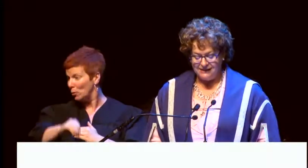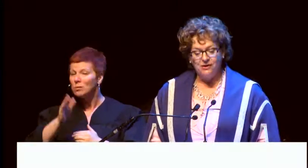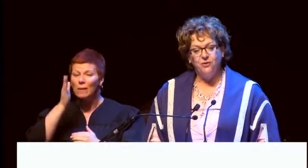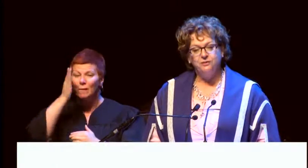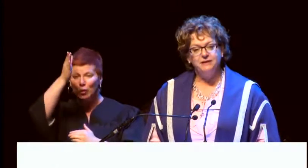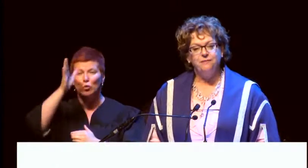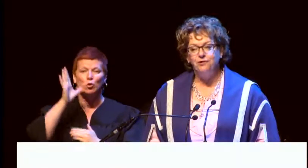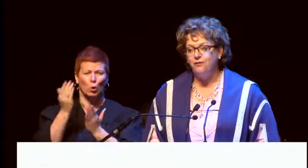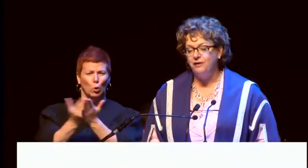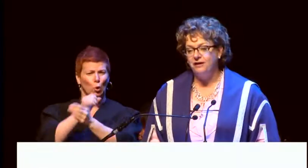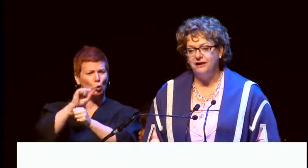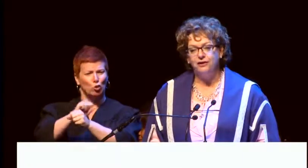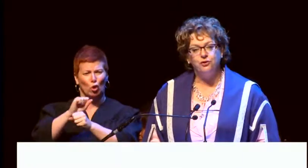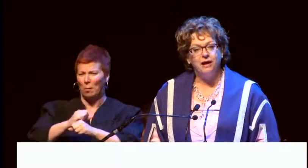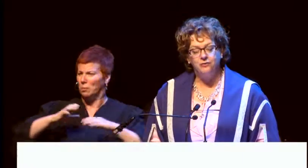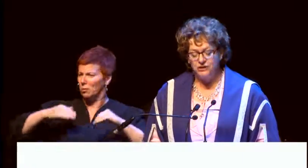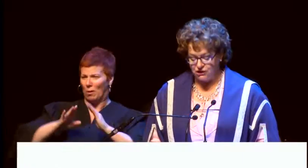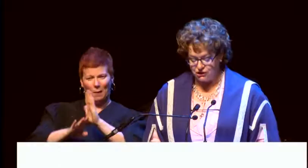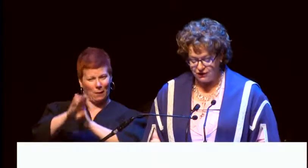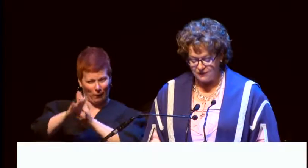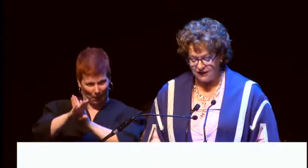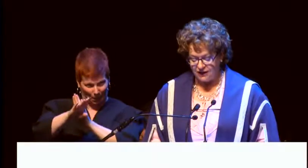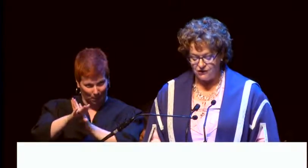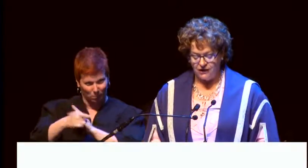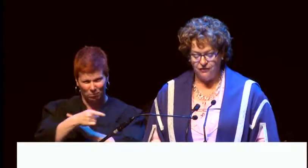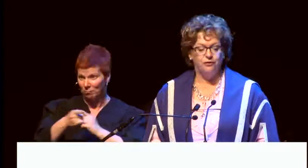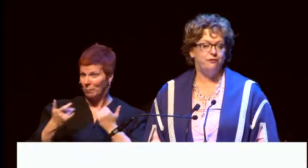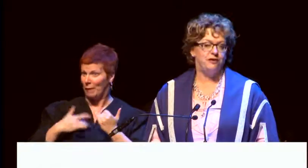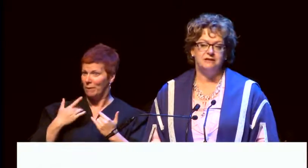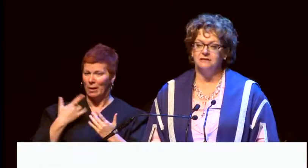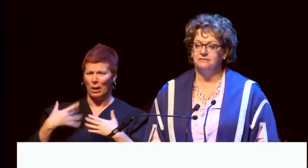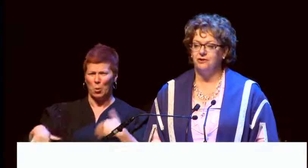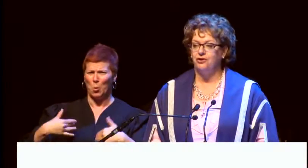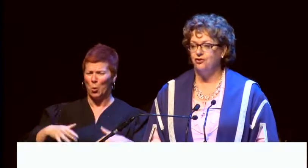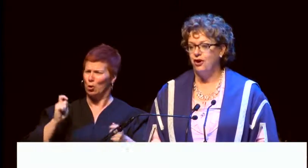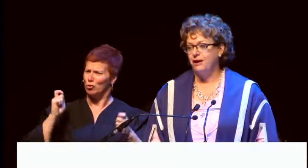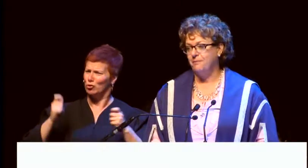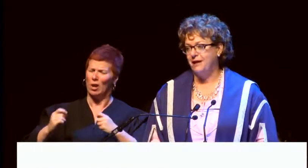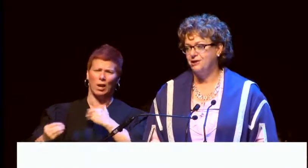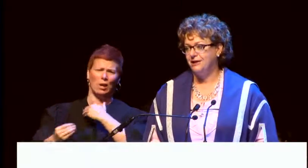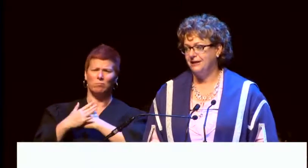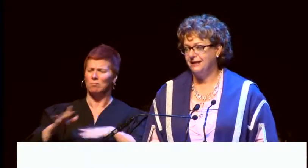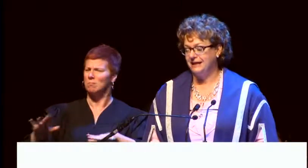SO IF YOU FEEL LIKE THE GROUND IS SHIFTING UNDERNEATH YOUR FEET, YOU'RE NOT IMAGINING THINGS.